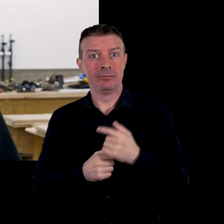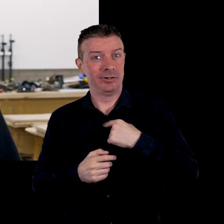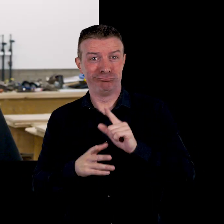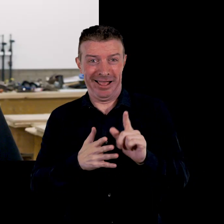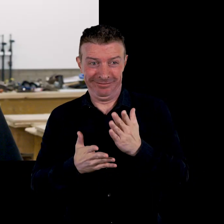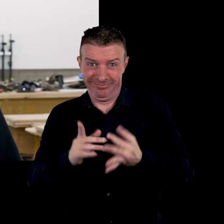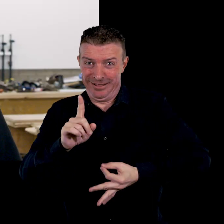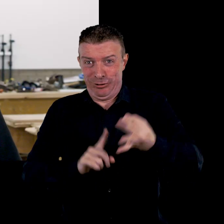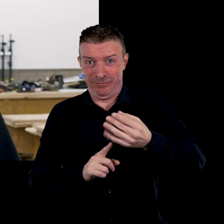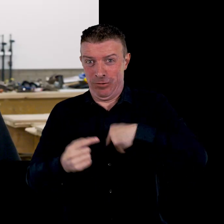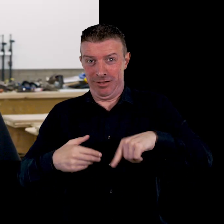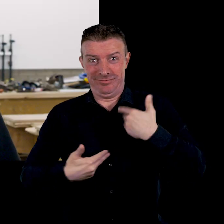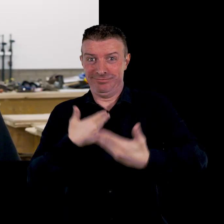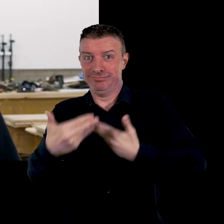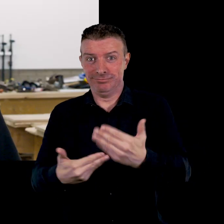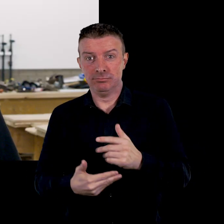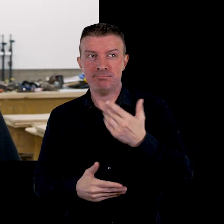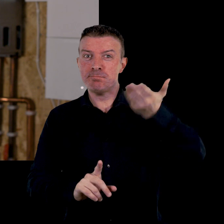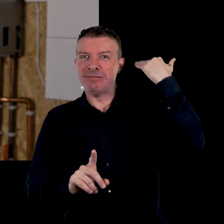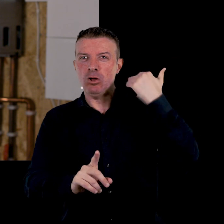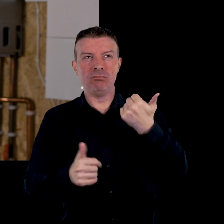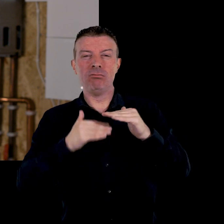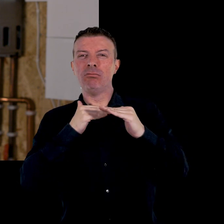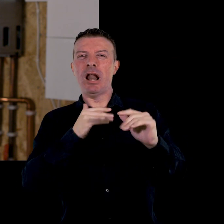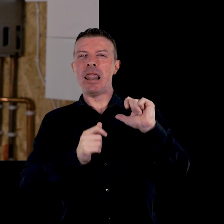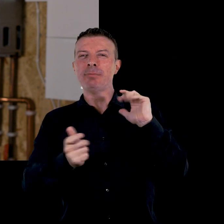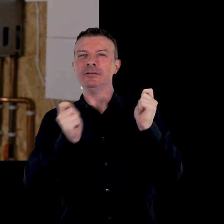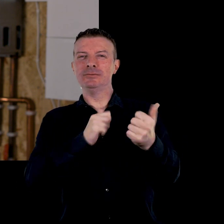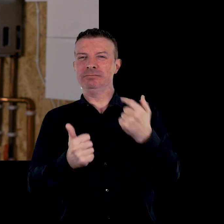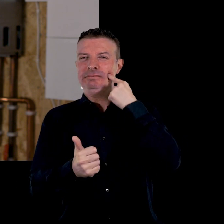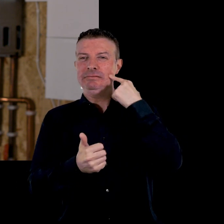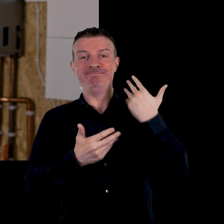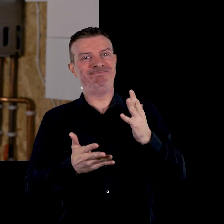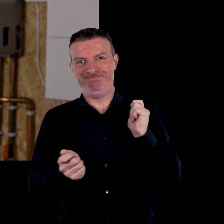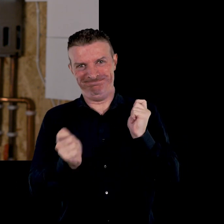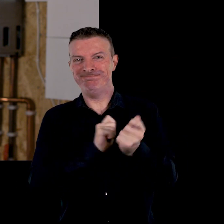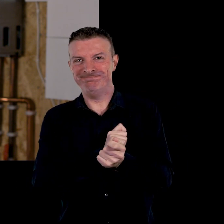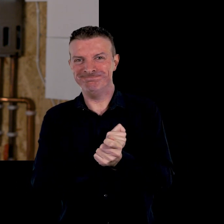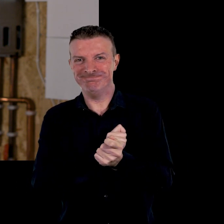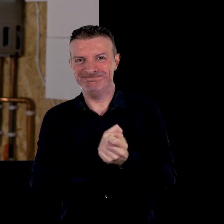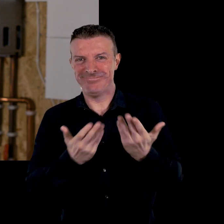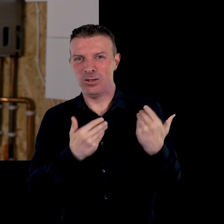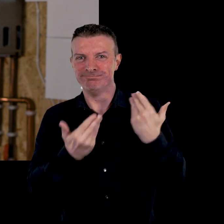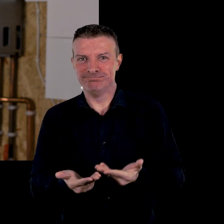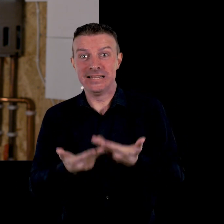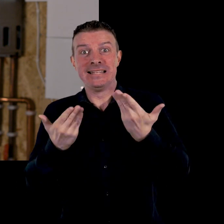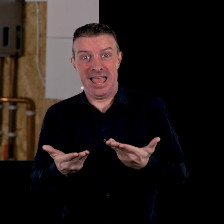We're only making things better for ourselves going forward. We are not living in a period with a stable climate anymore.